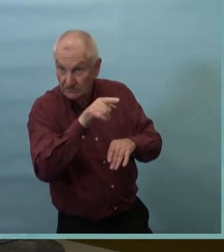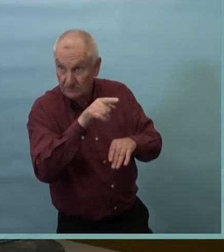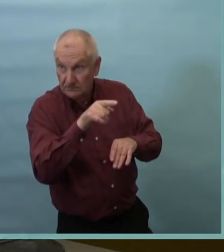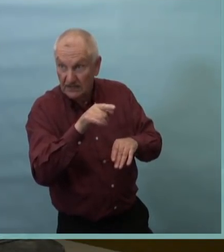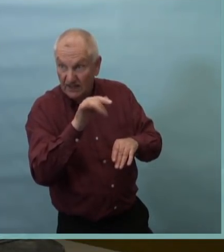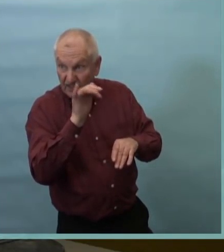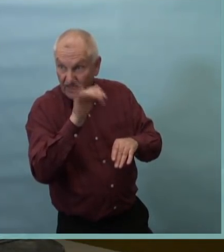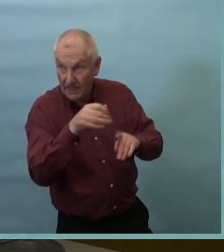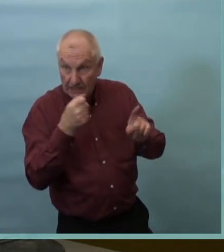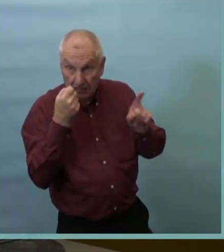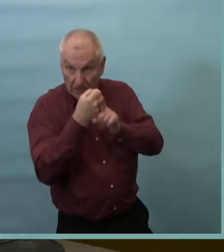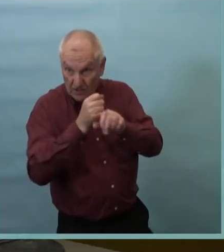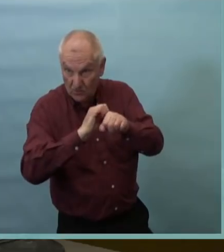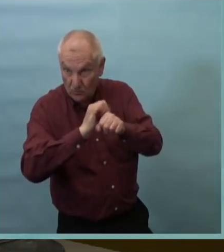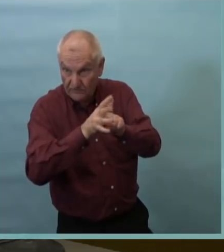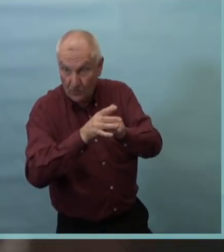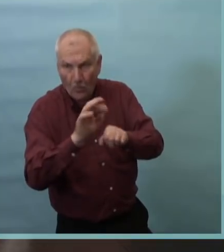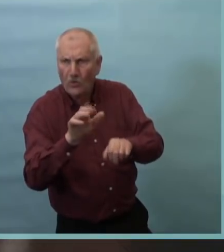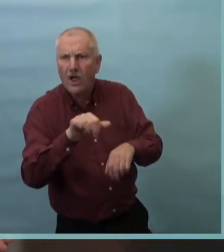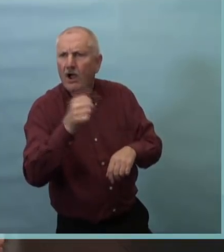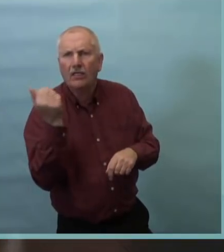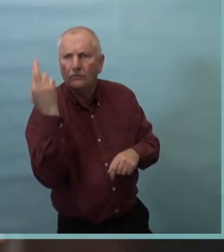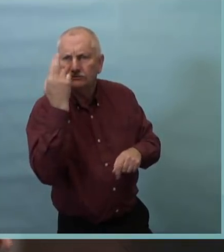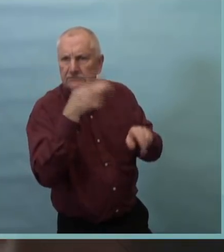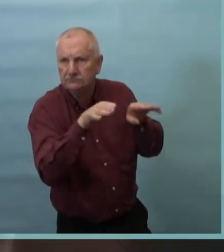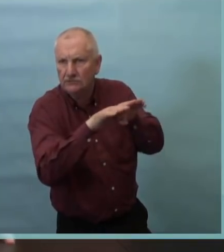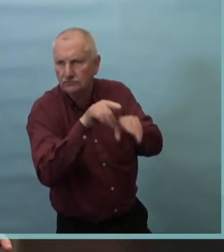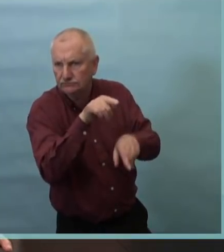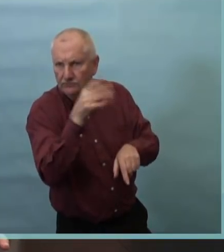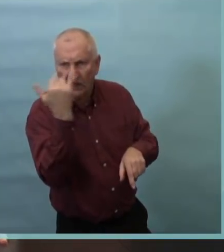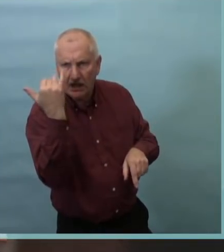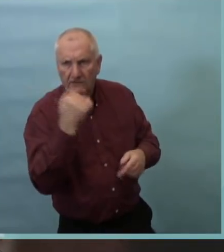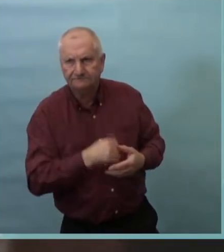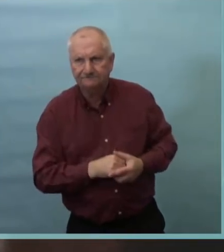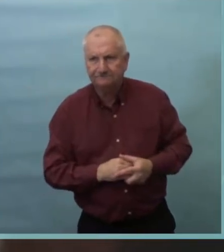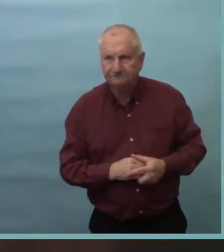entirely yeah I would say no it's not as we look